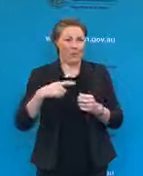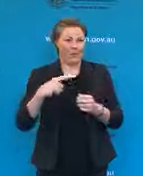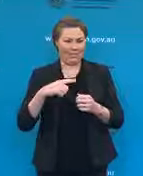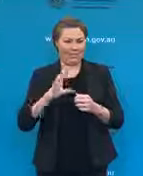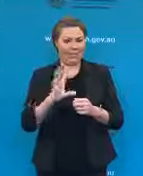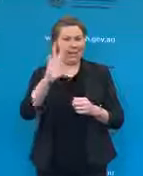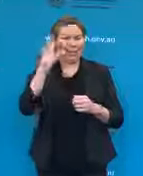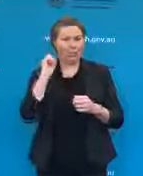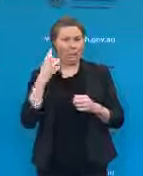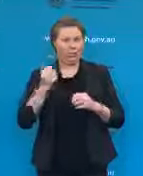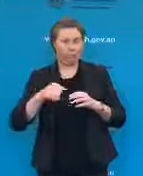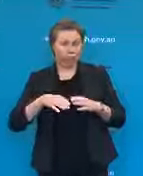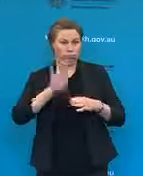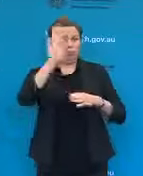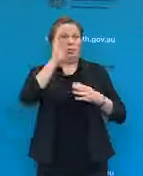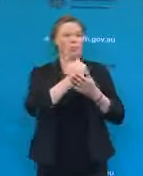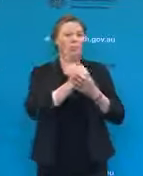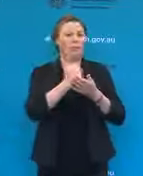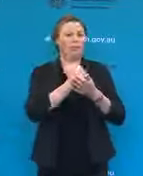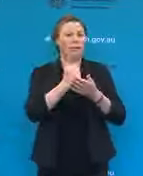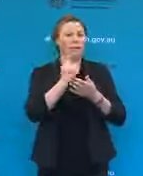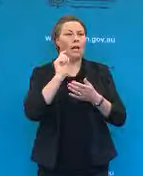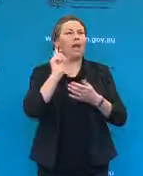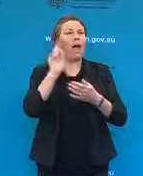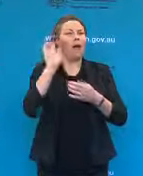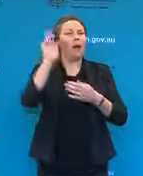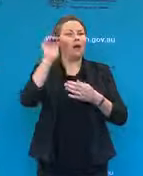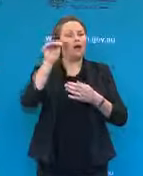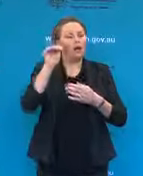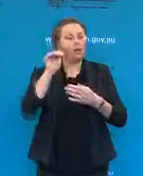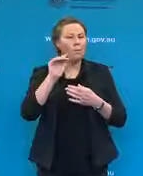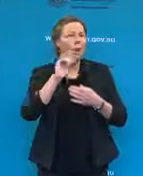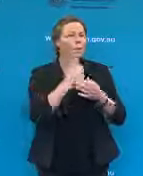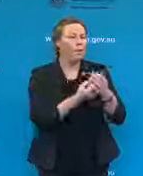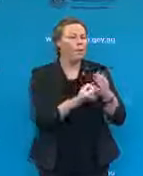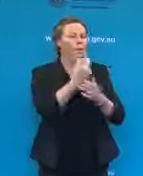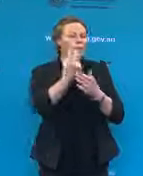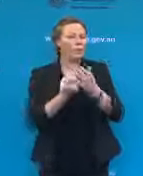of last week. It's still too early to say how the Victorian outbreaks are going